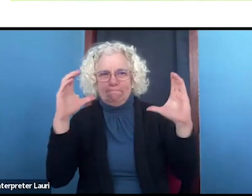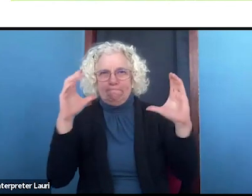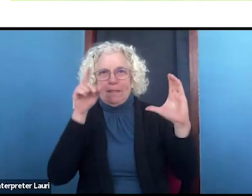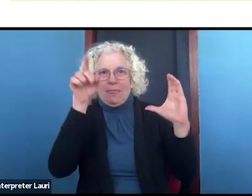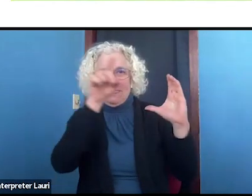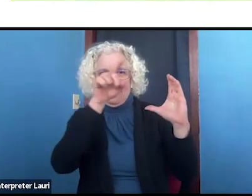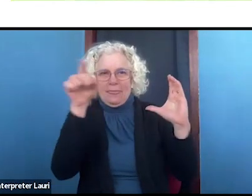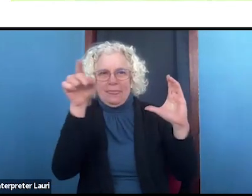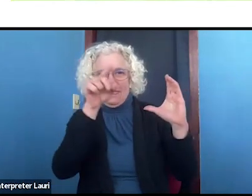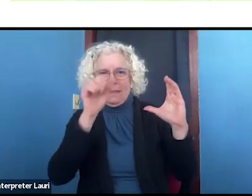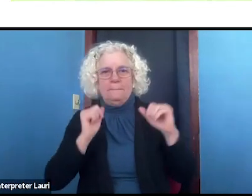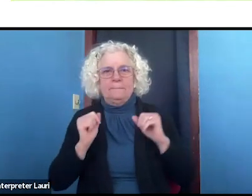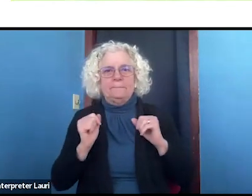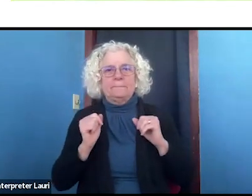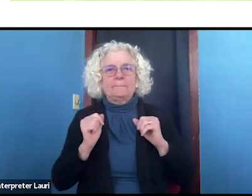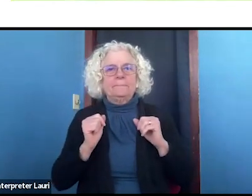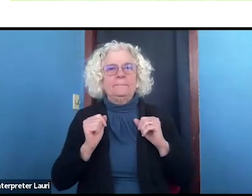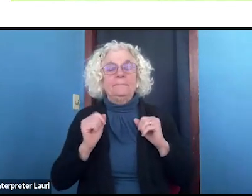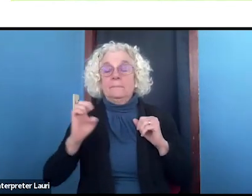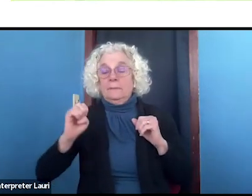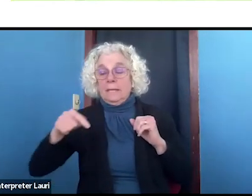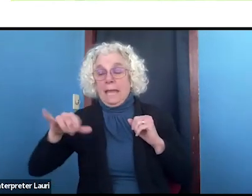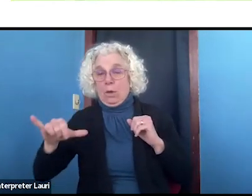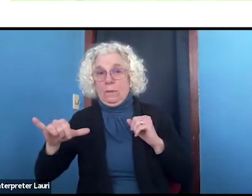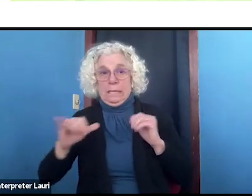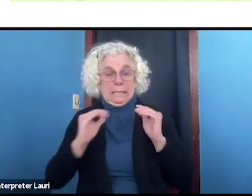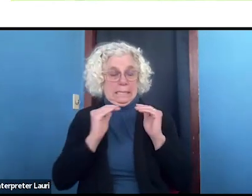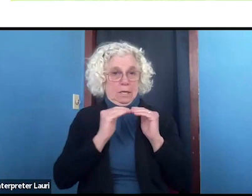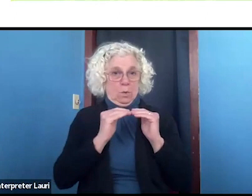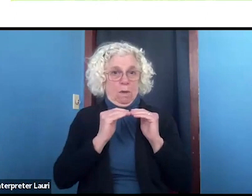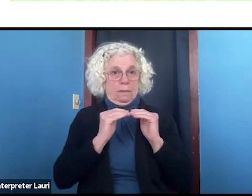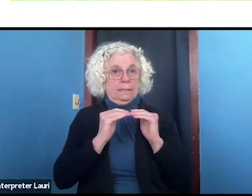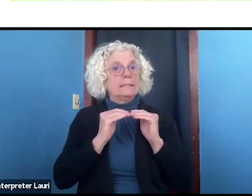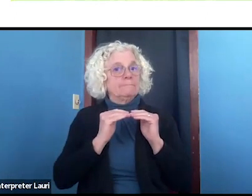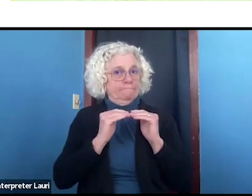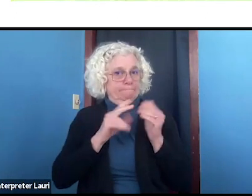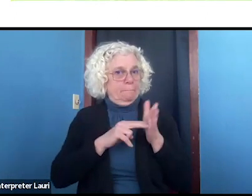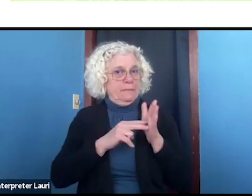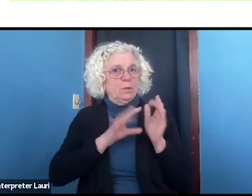that while both equity and equality and promote fairness and justice